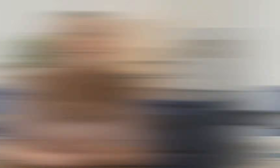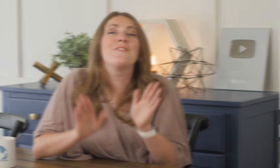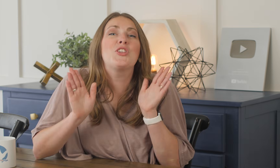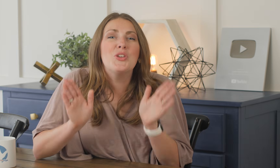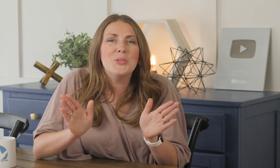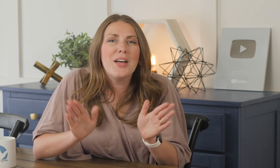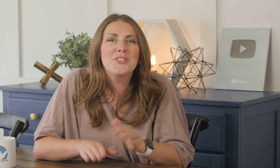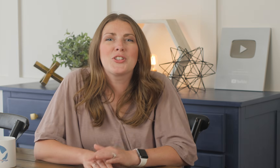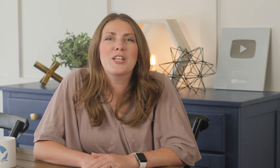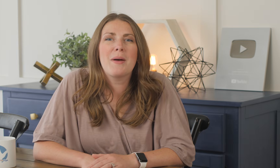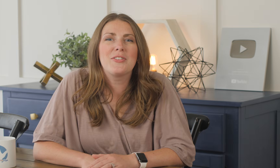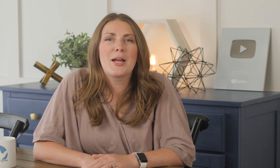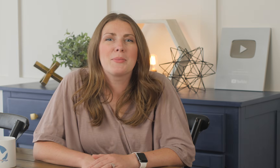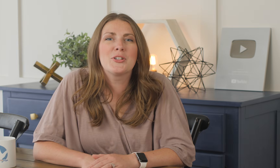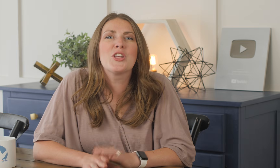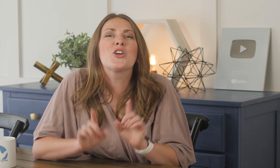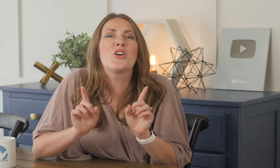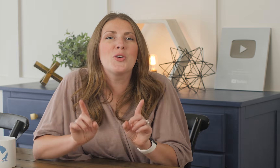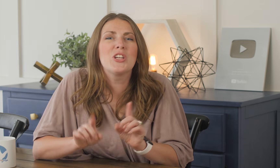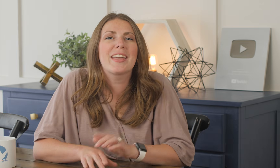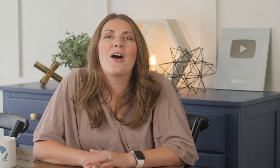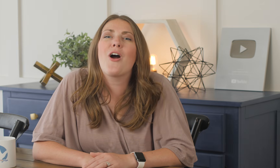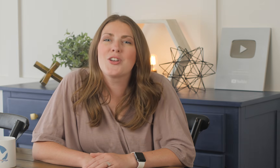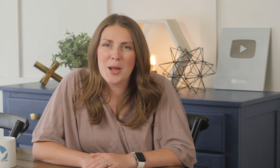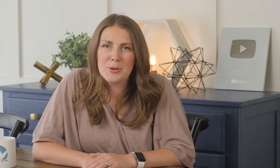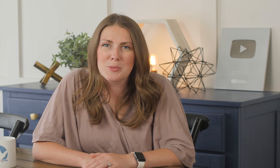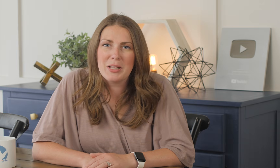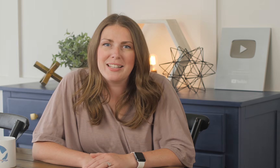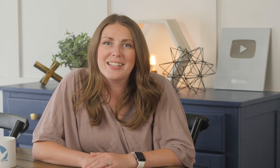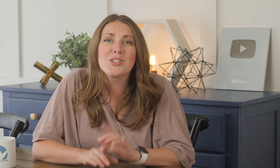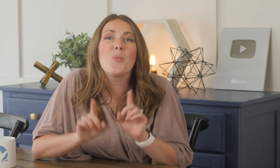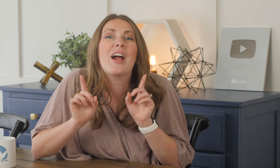If you loved learning about numbers go check out our numbers playlist where